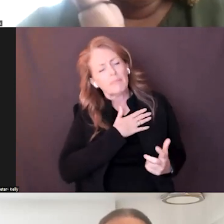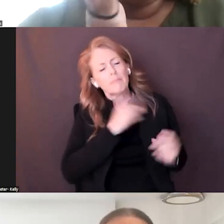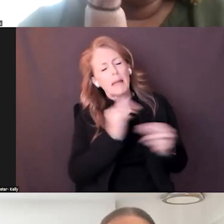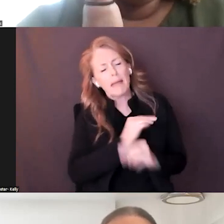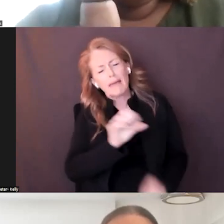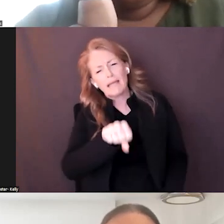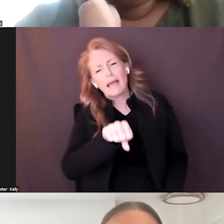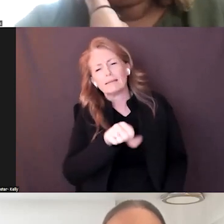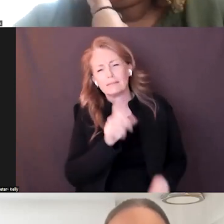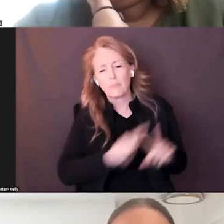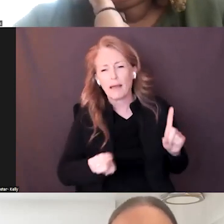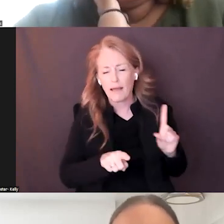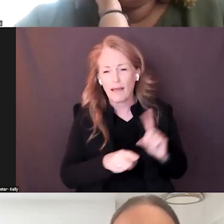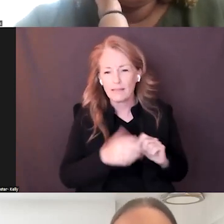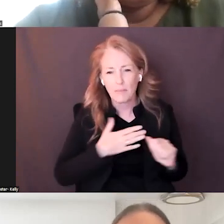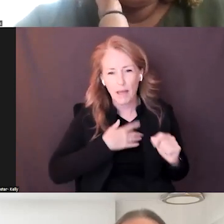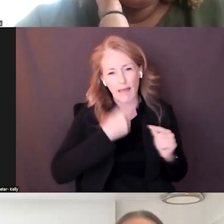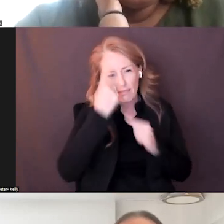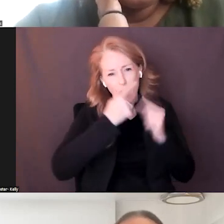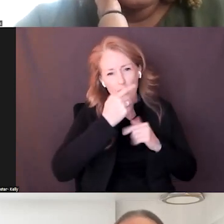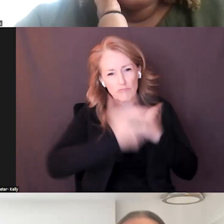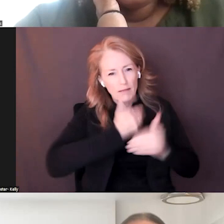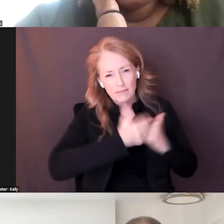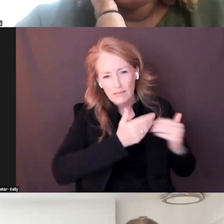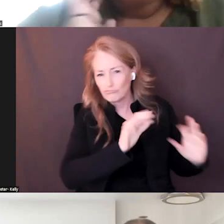ABSOLUTELY QUESTION IT.